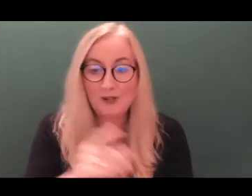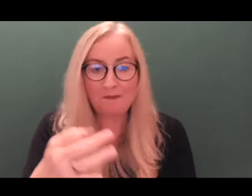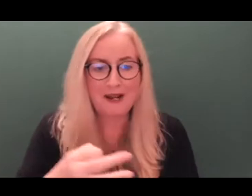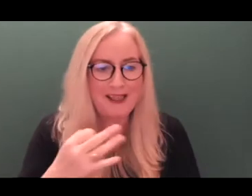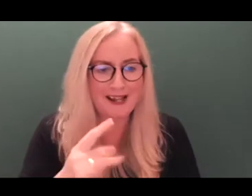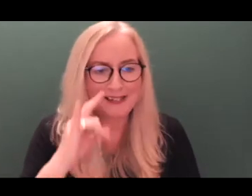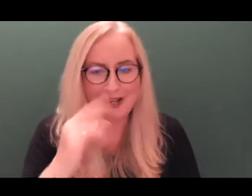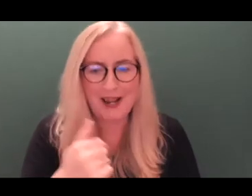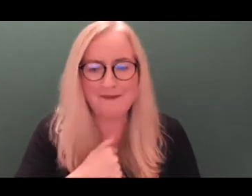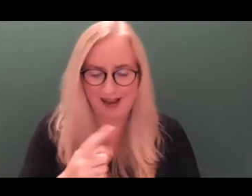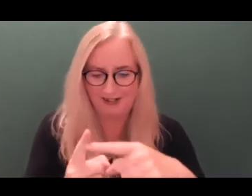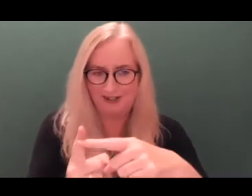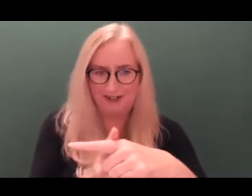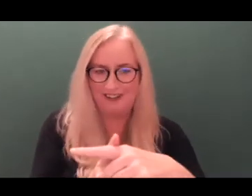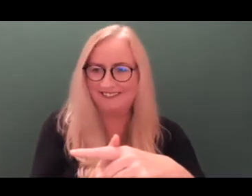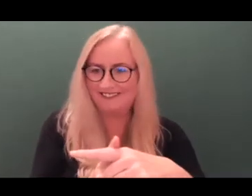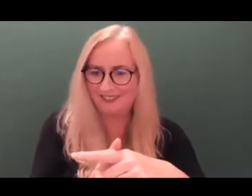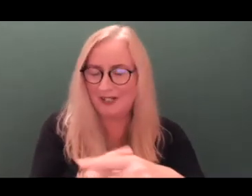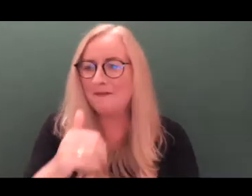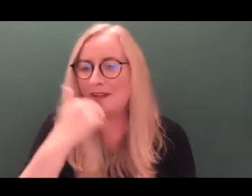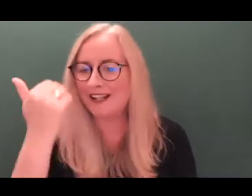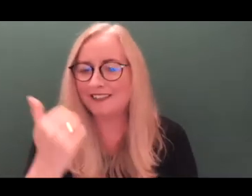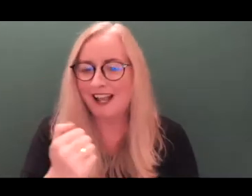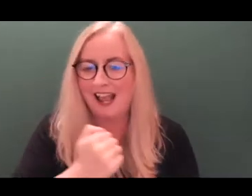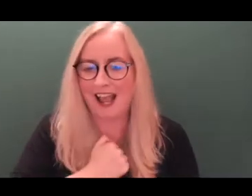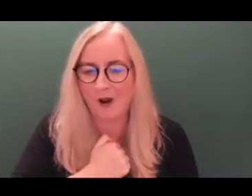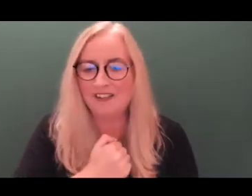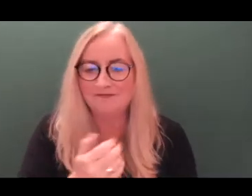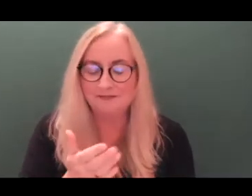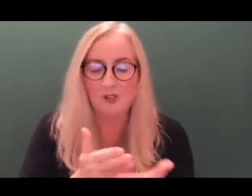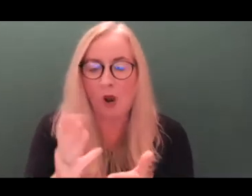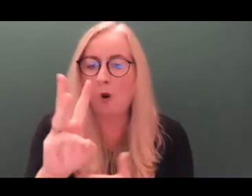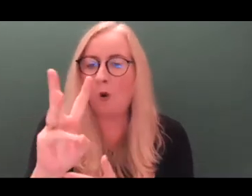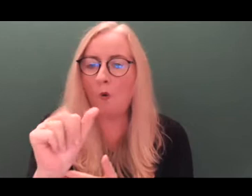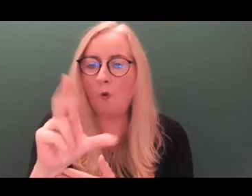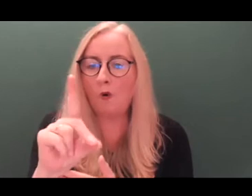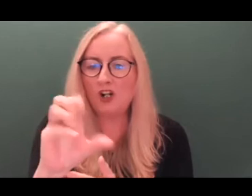be quite short because Alice has covered out the actual wardship and it's an important opportunity